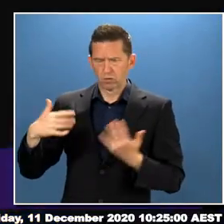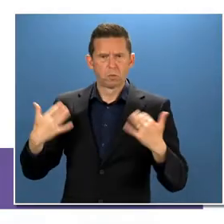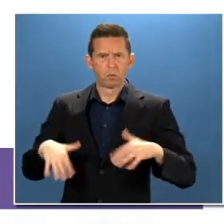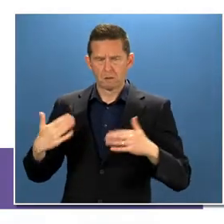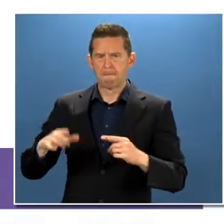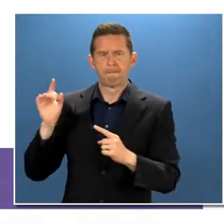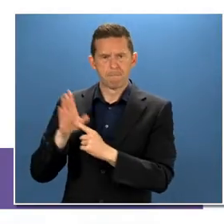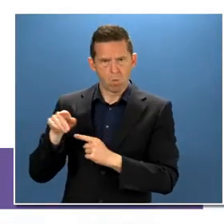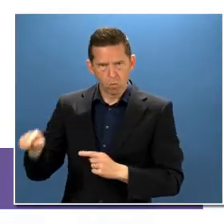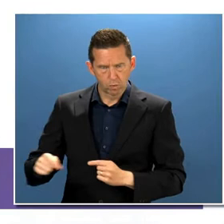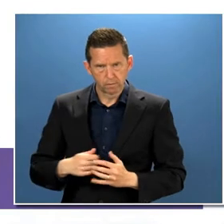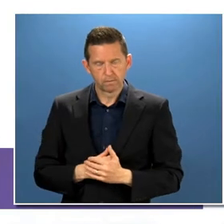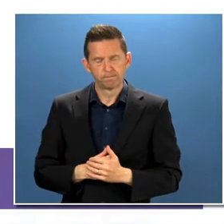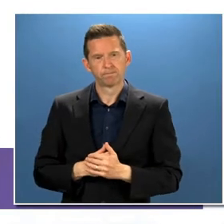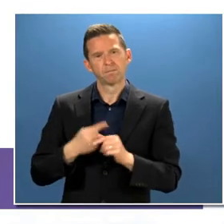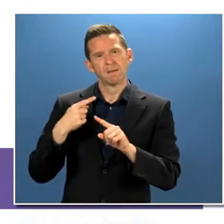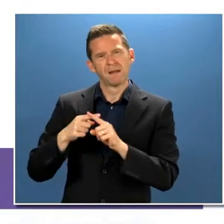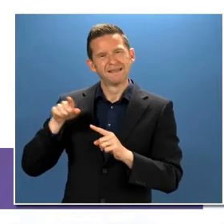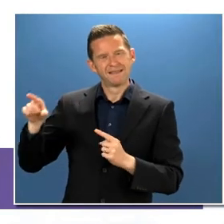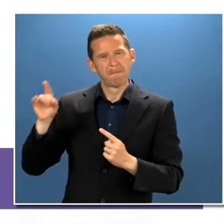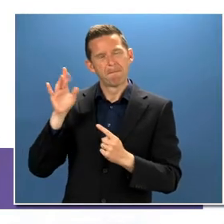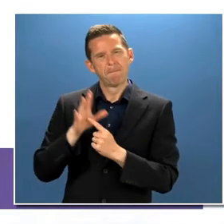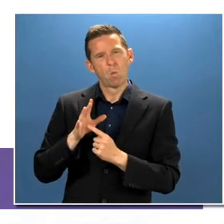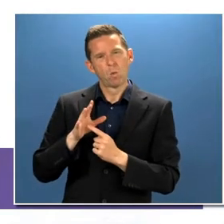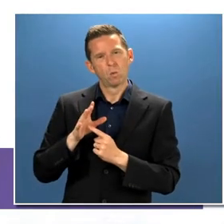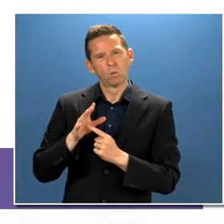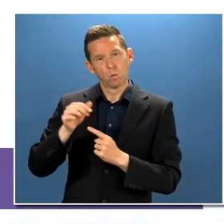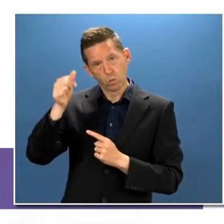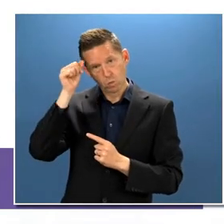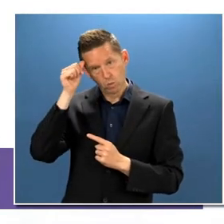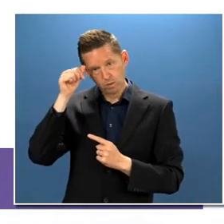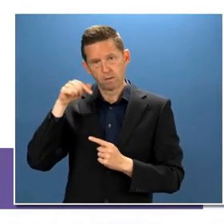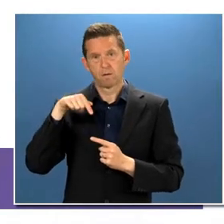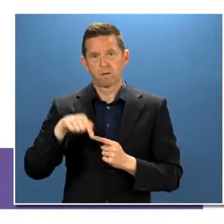It is also important to realise that the Act doesn't have an intersectional operation.